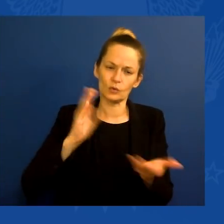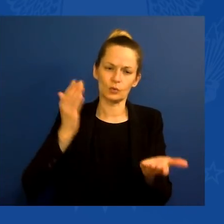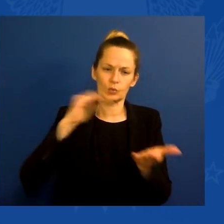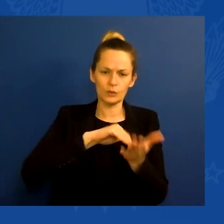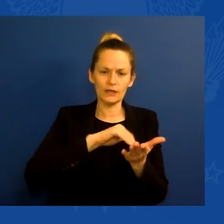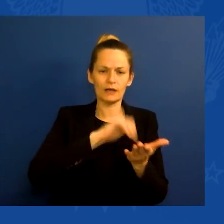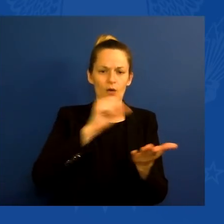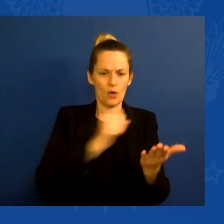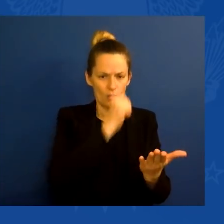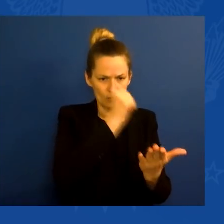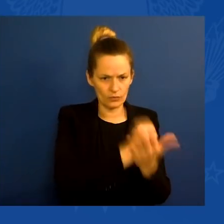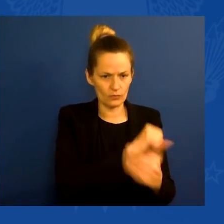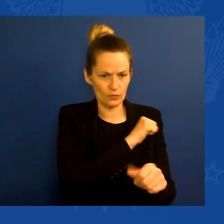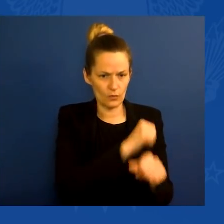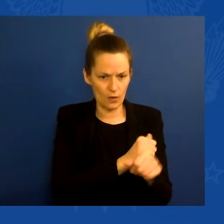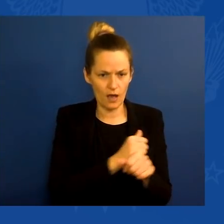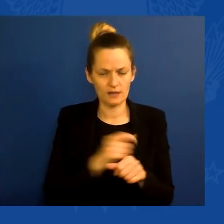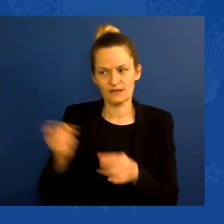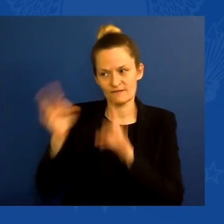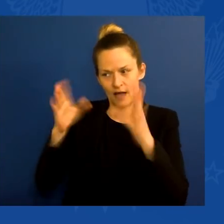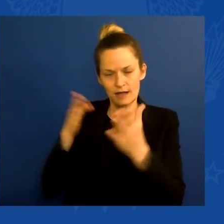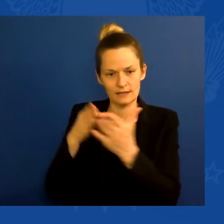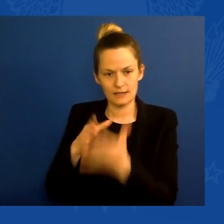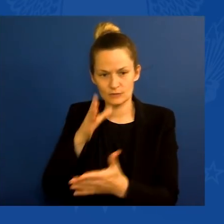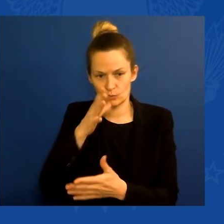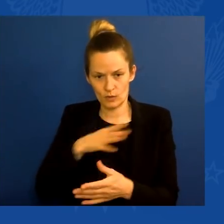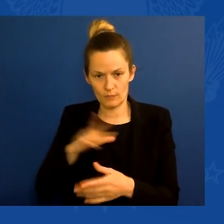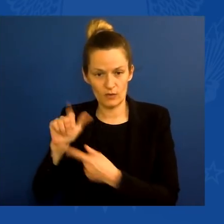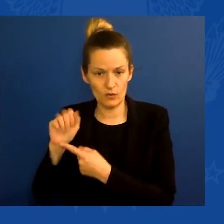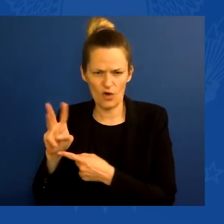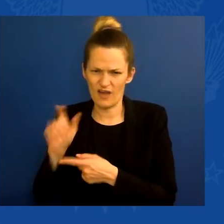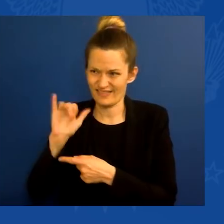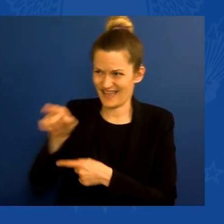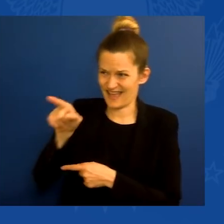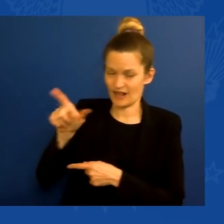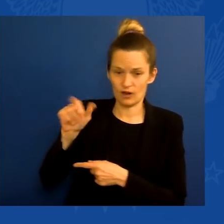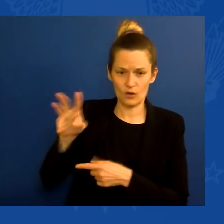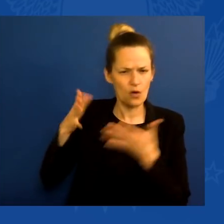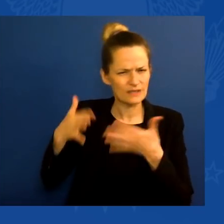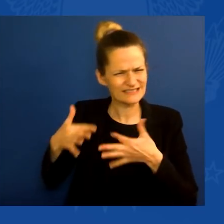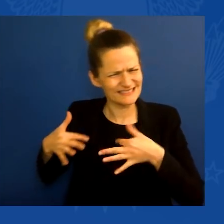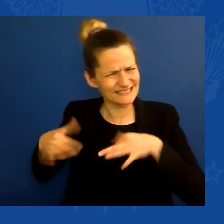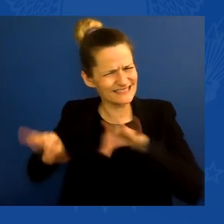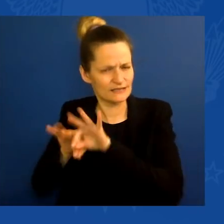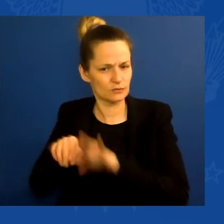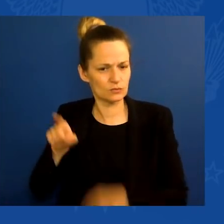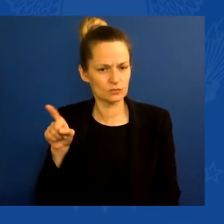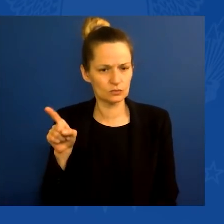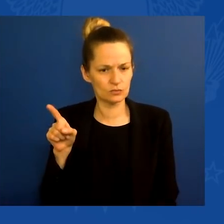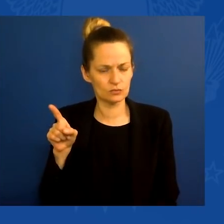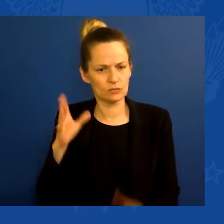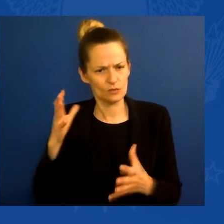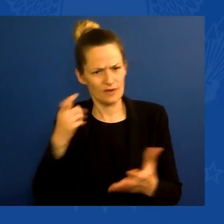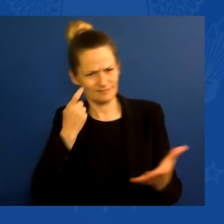And I want to acknowledge law enforcement's constructive role in trying to reach an agreement